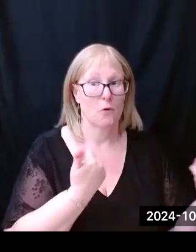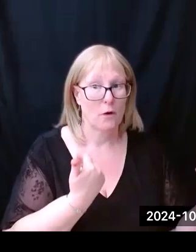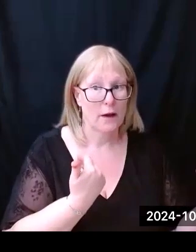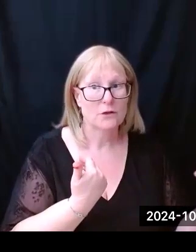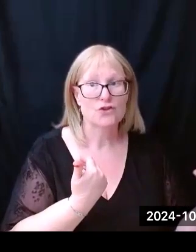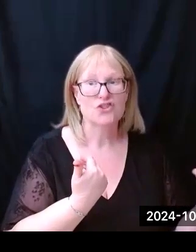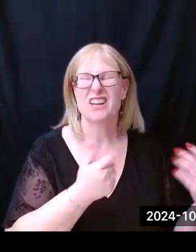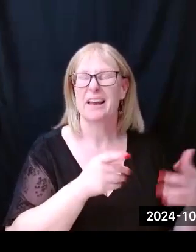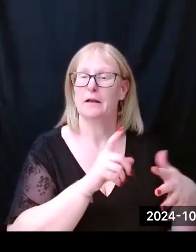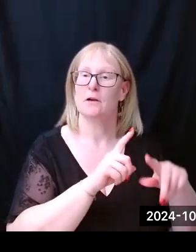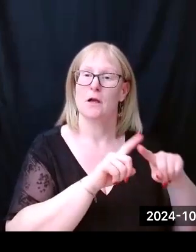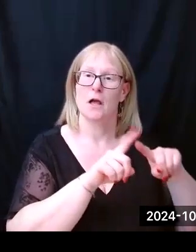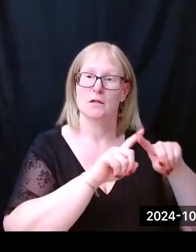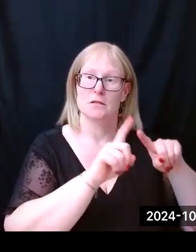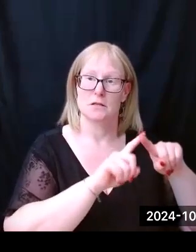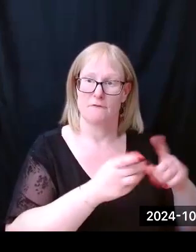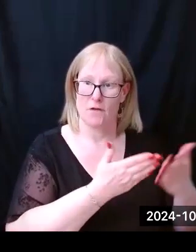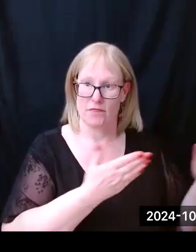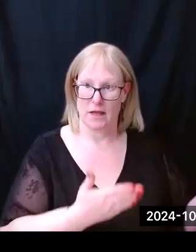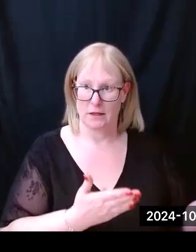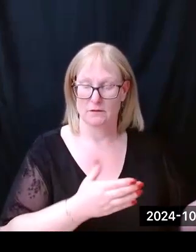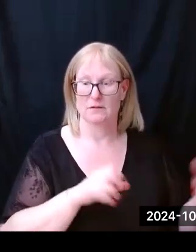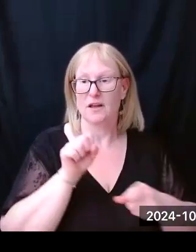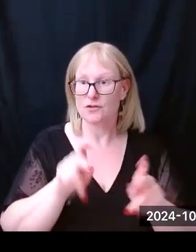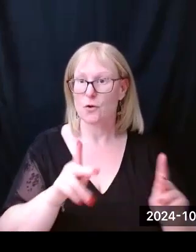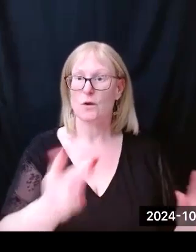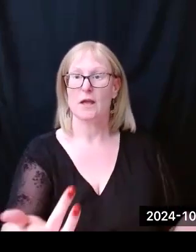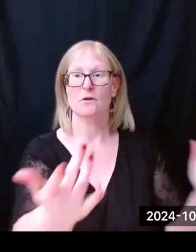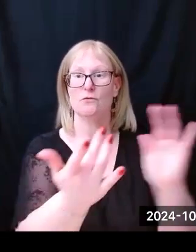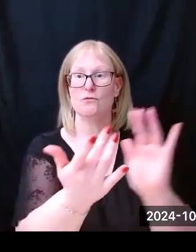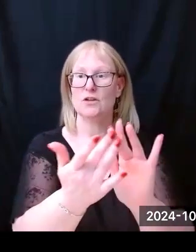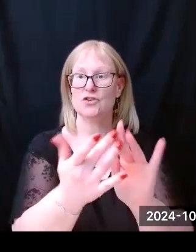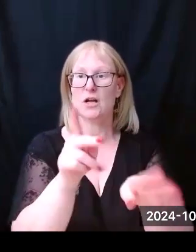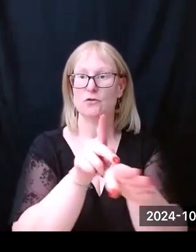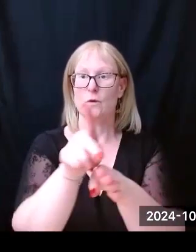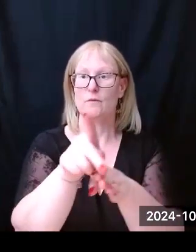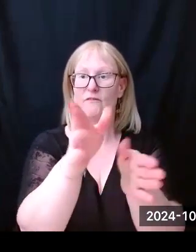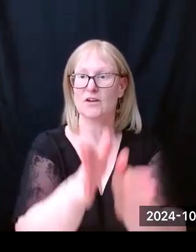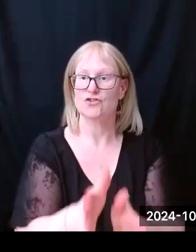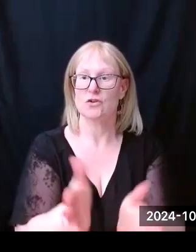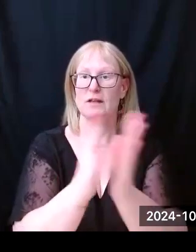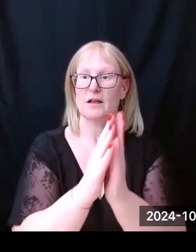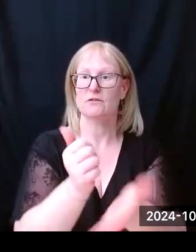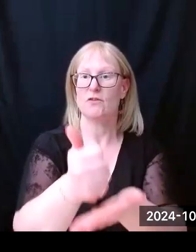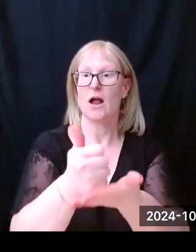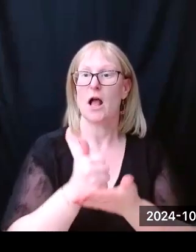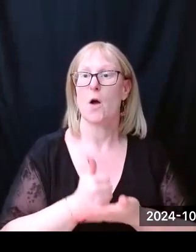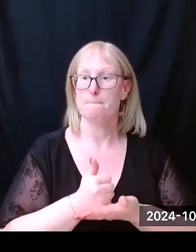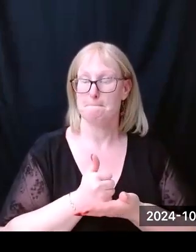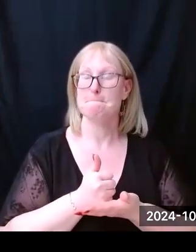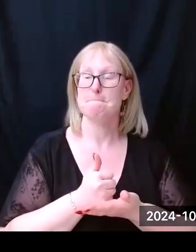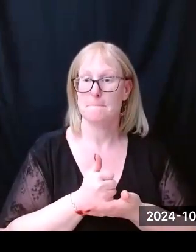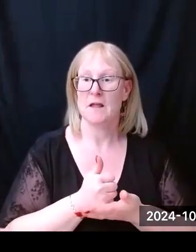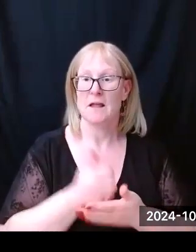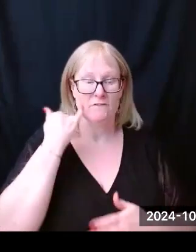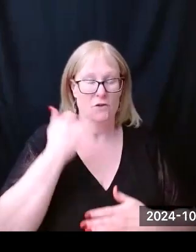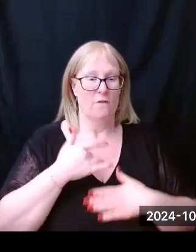it's okay to reach out for a professional and ask for help. If you're feeling that you're like, Oh, this is so hard.